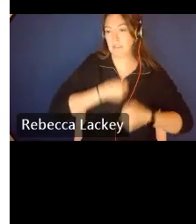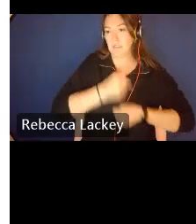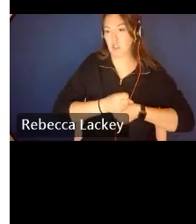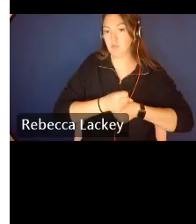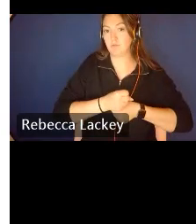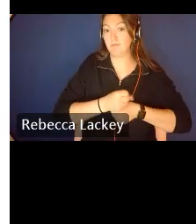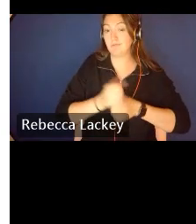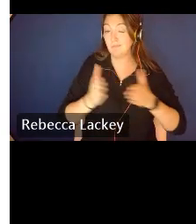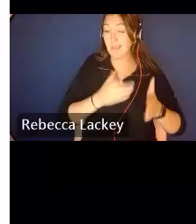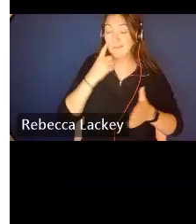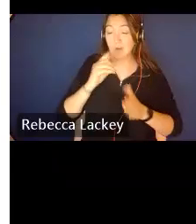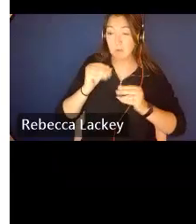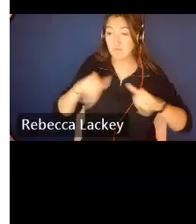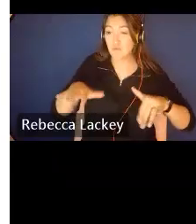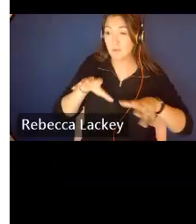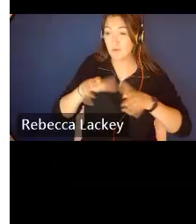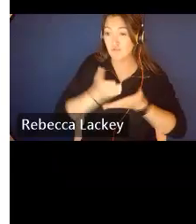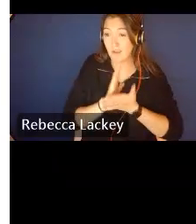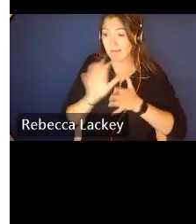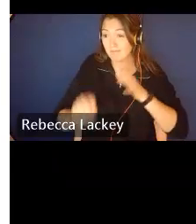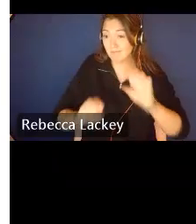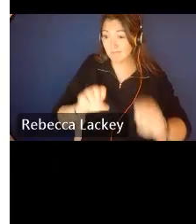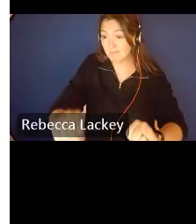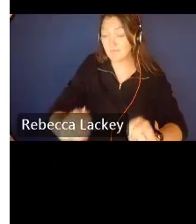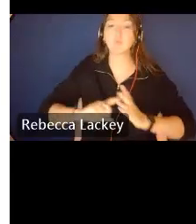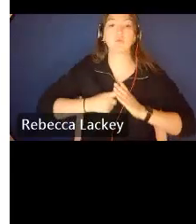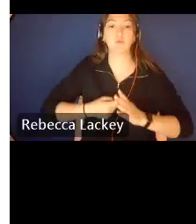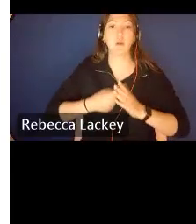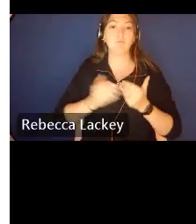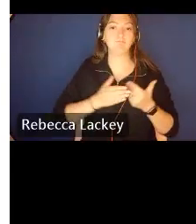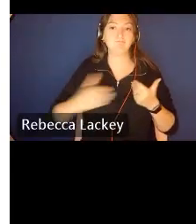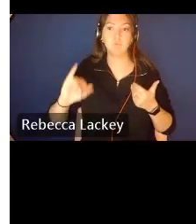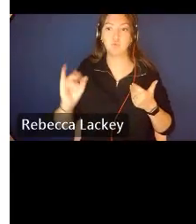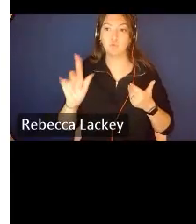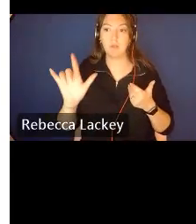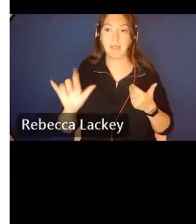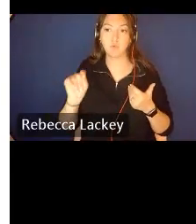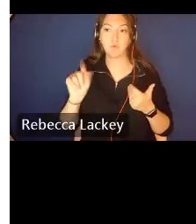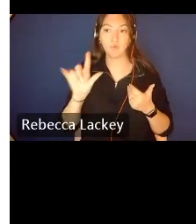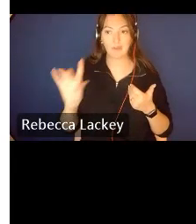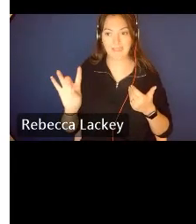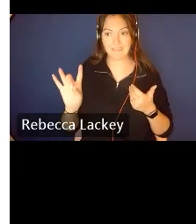Plans for property rights acquisition will then continue through July 2028.